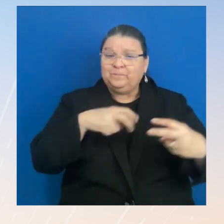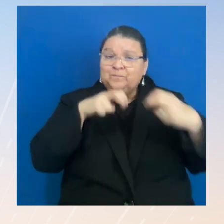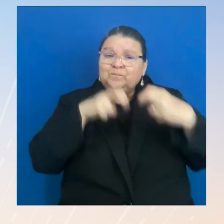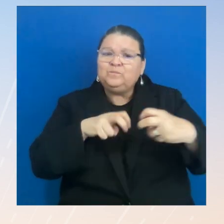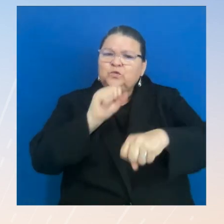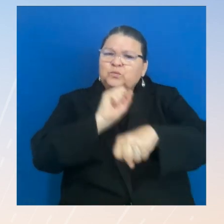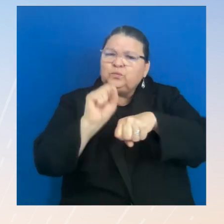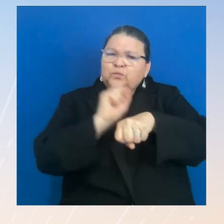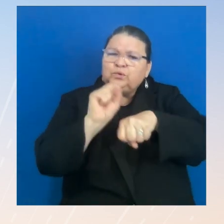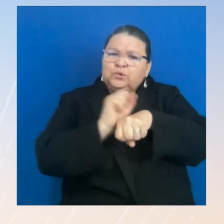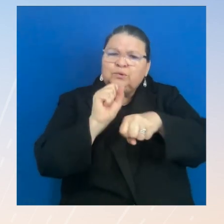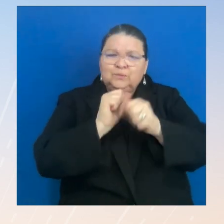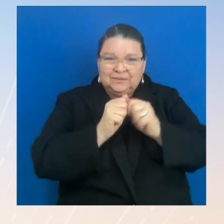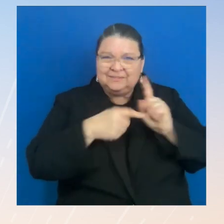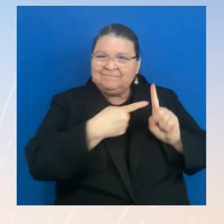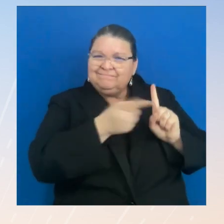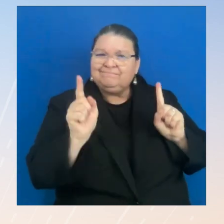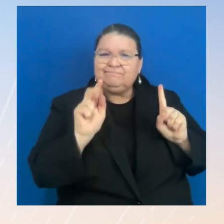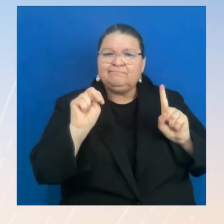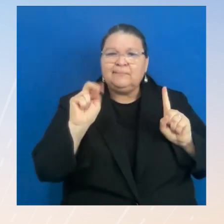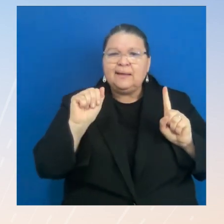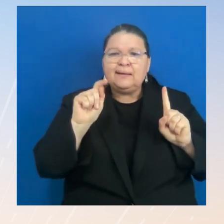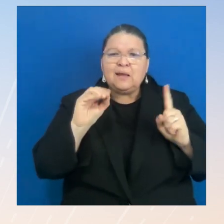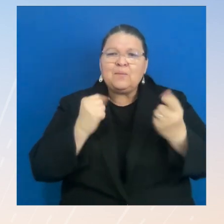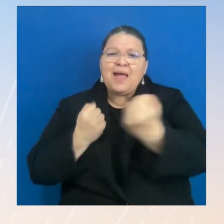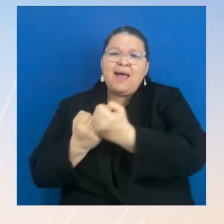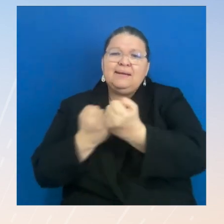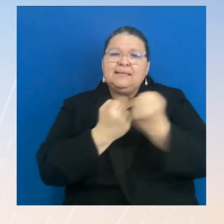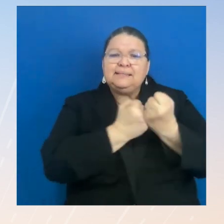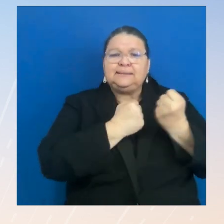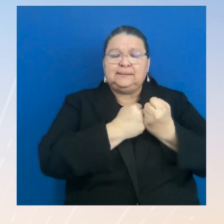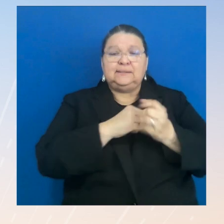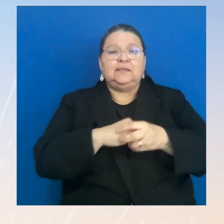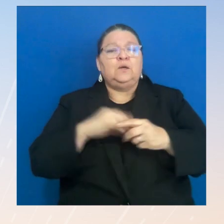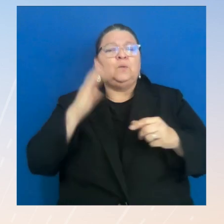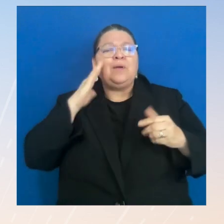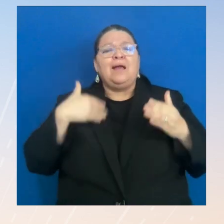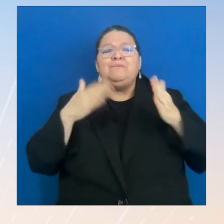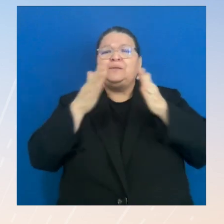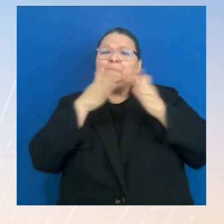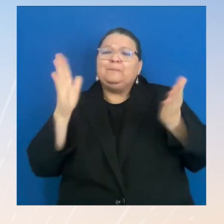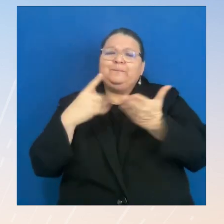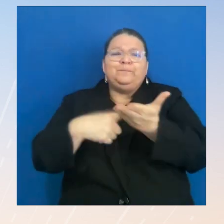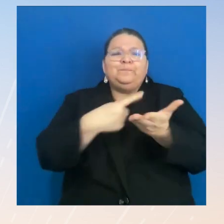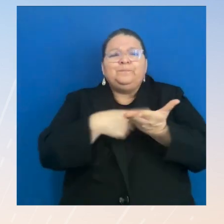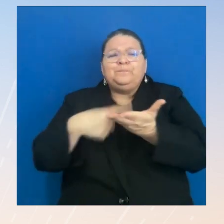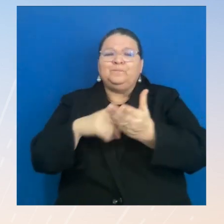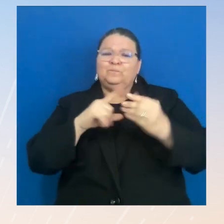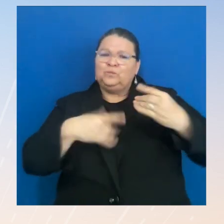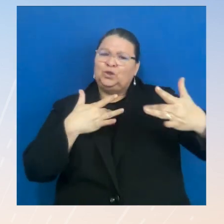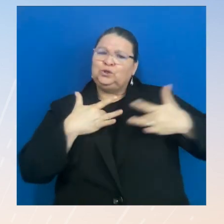to discuss our shared concerns about Ukraine, including transatlantic efforts to impose economic costs on Russia,